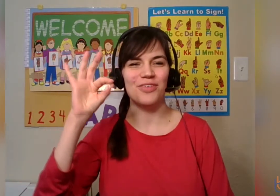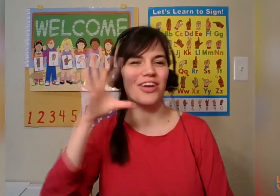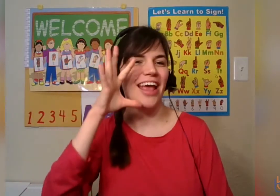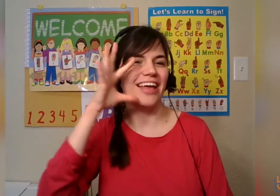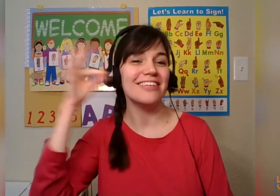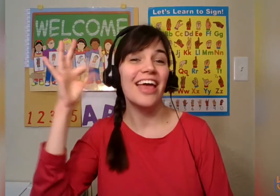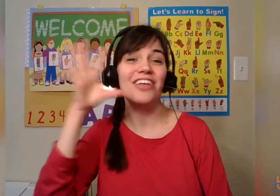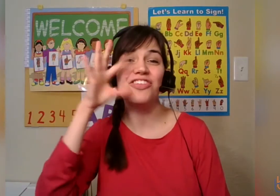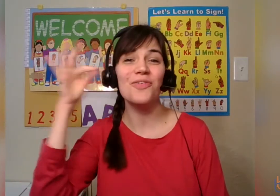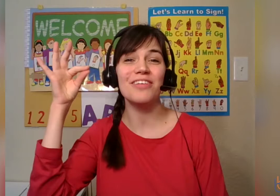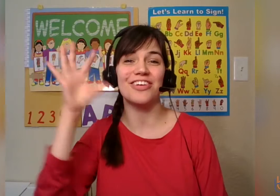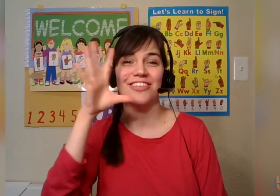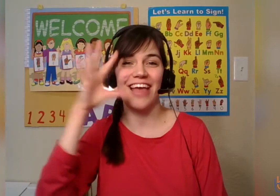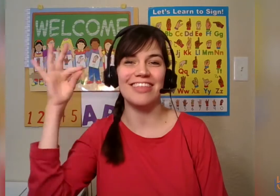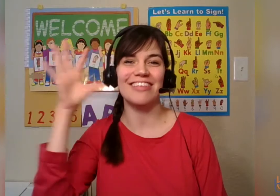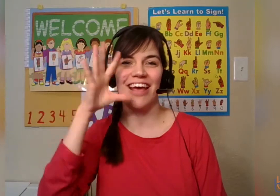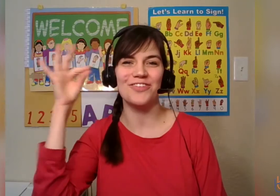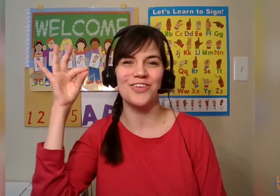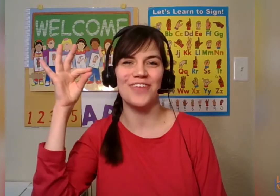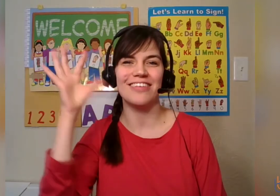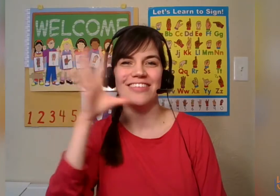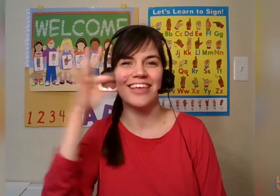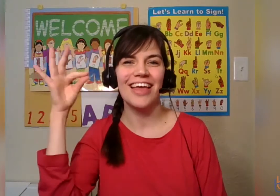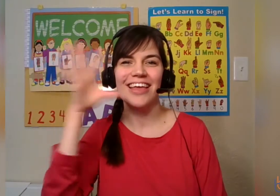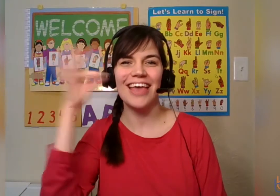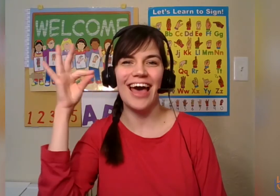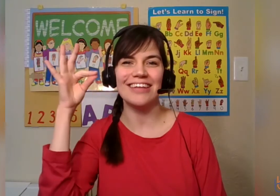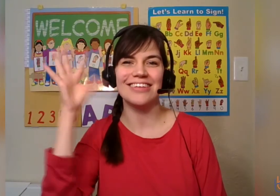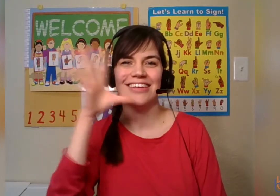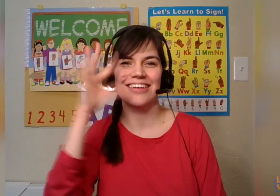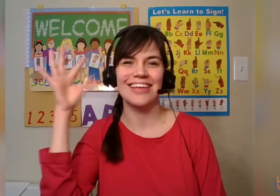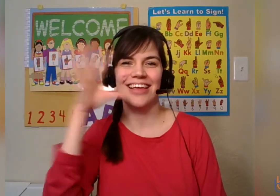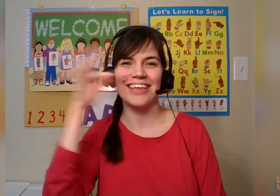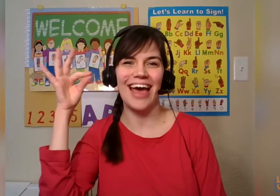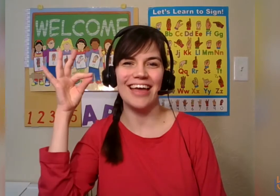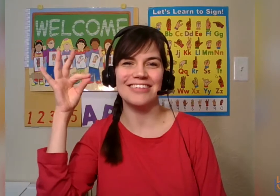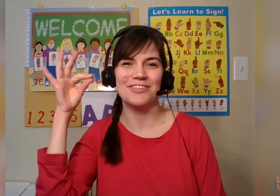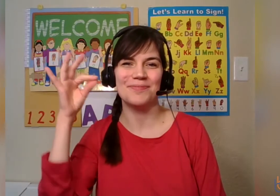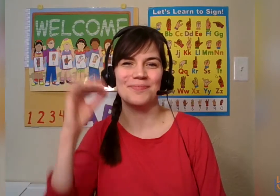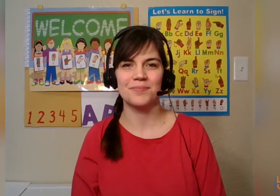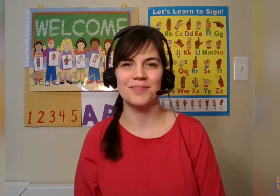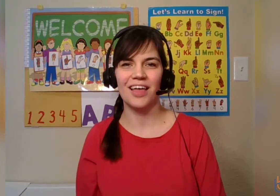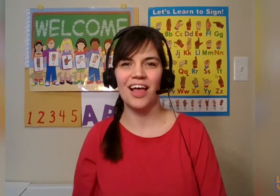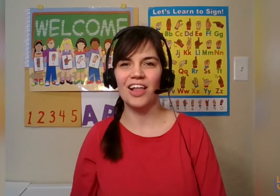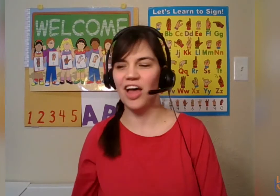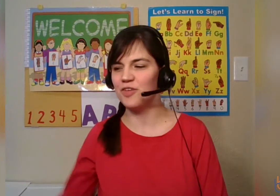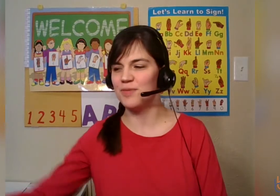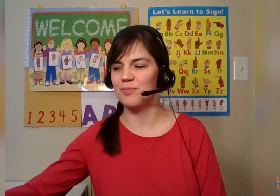your hand and show whiskers at the side of your face. Cat. Cat. A lot of people